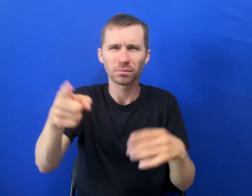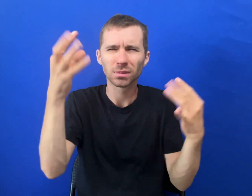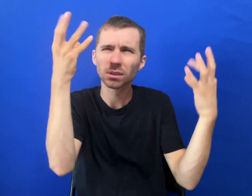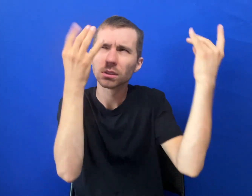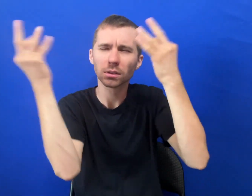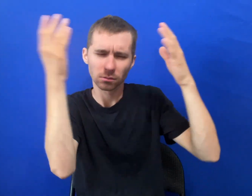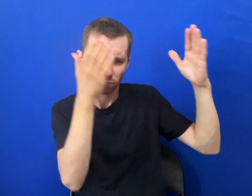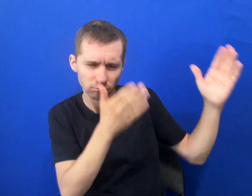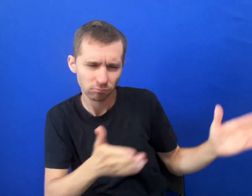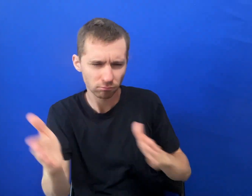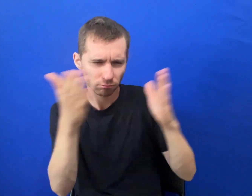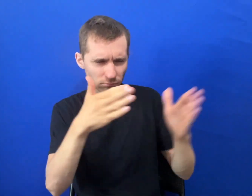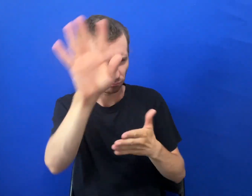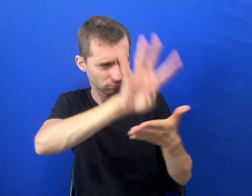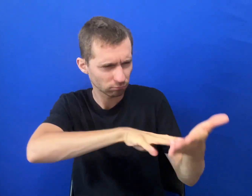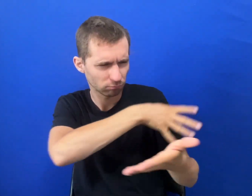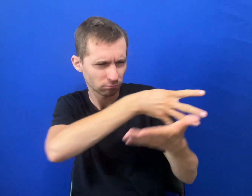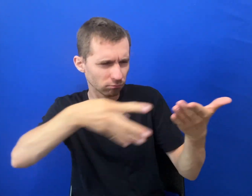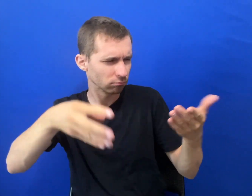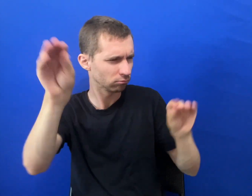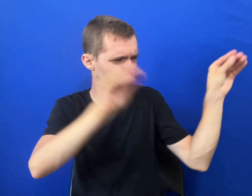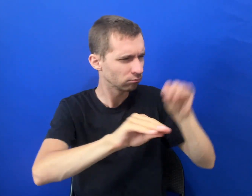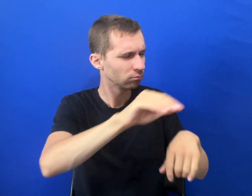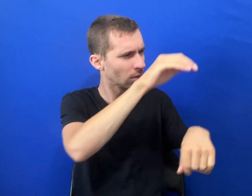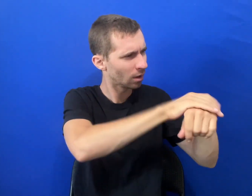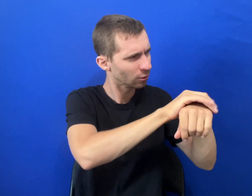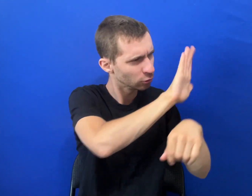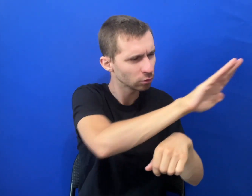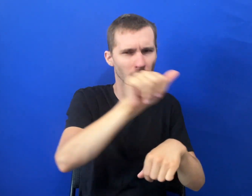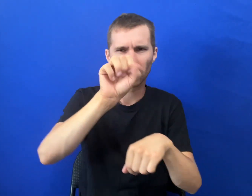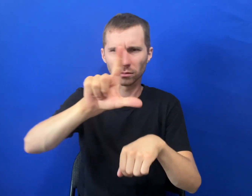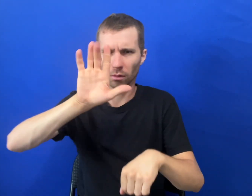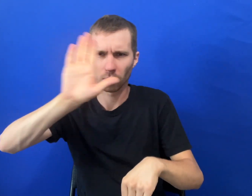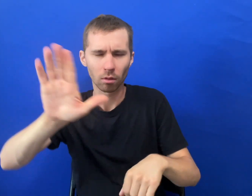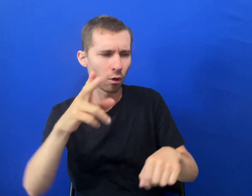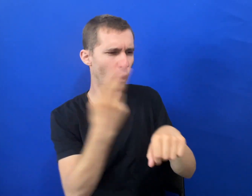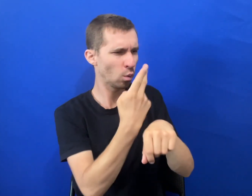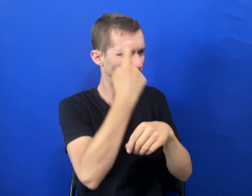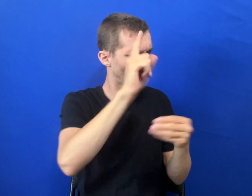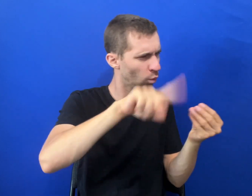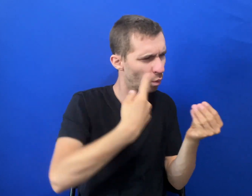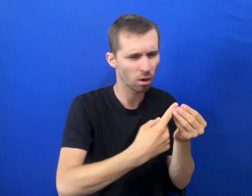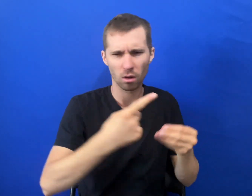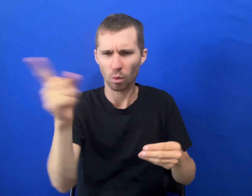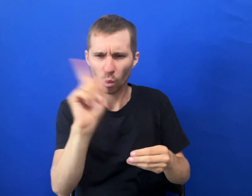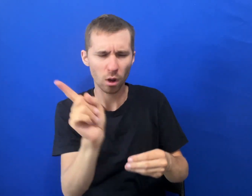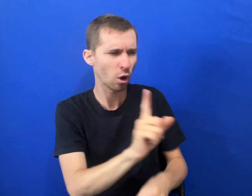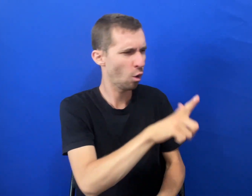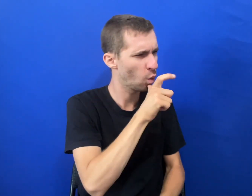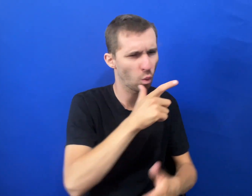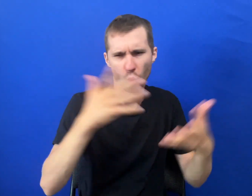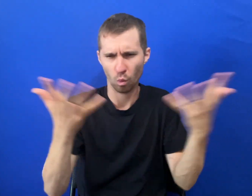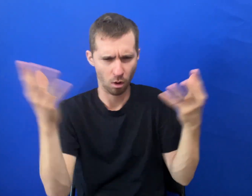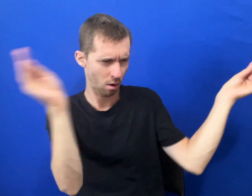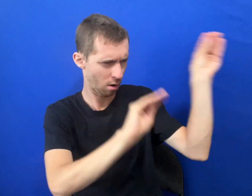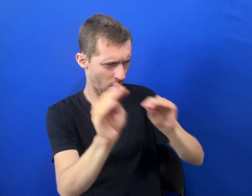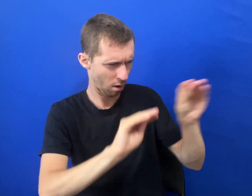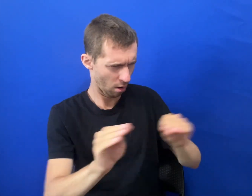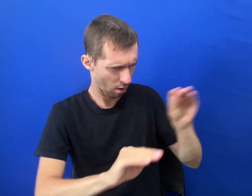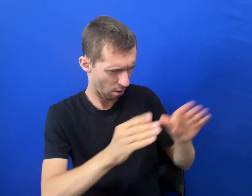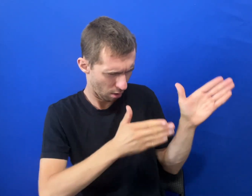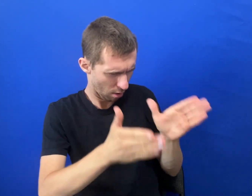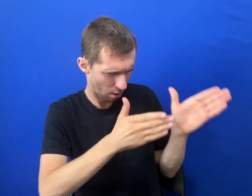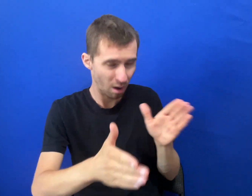As you have to develop a plan and schedule of sorts that identifies the specific uses of English and ASL -- such as specific time, location, people, and materials that this particular language will be used.